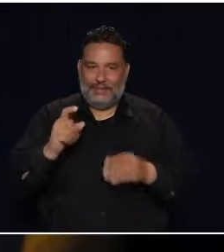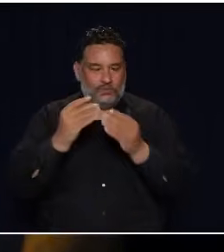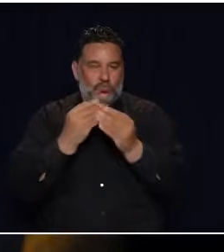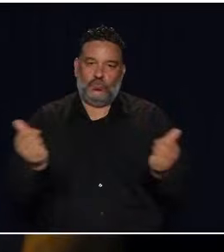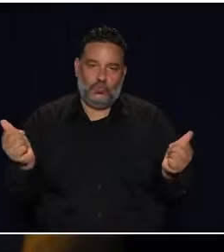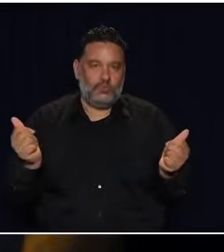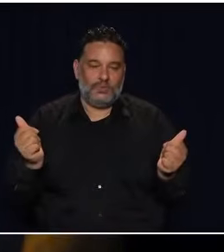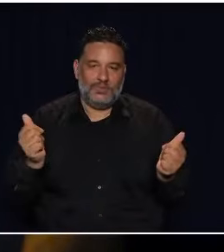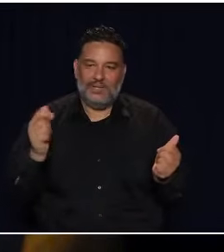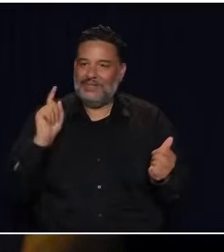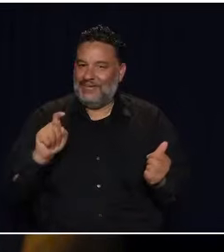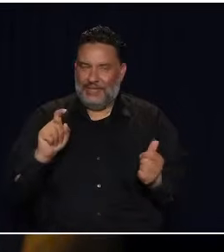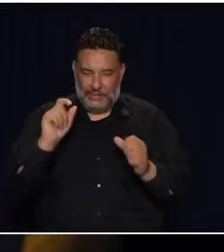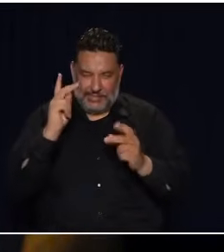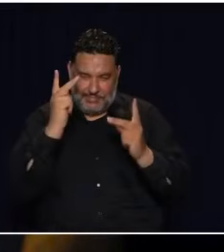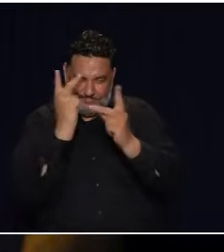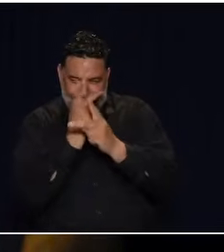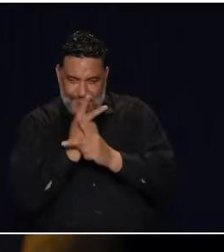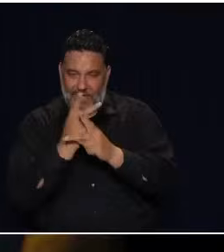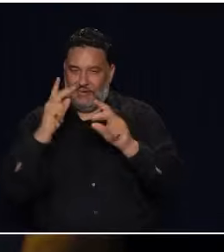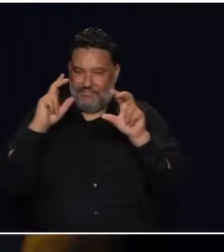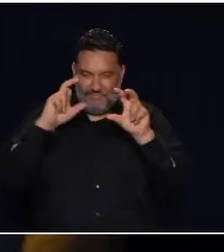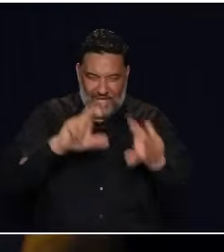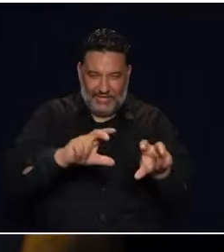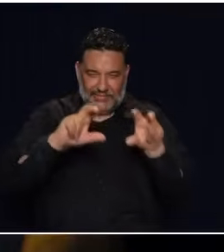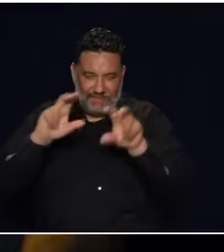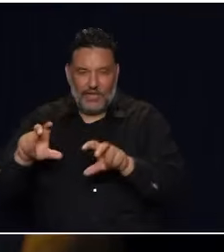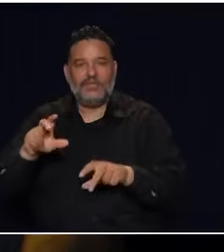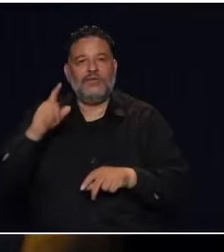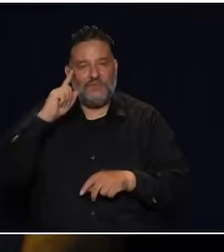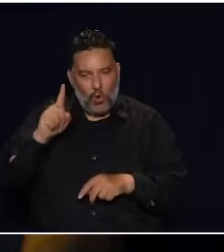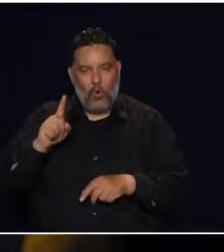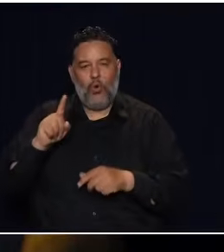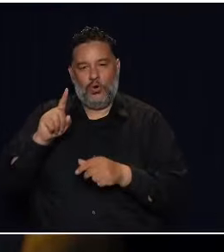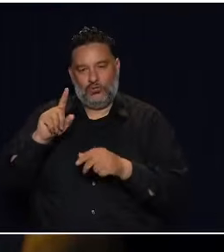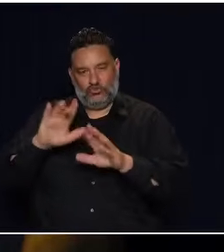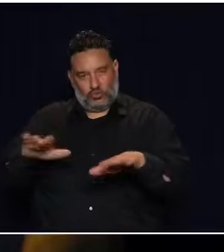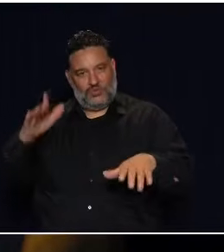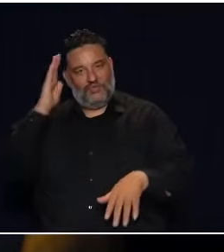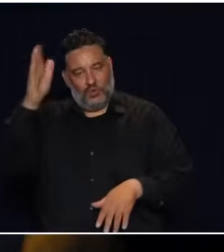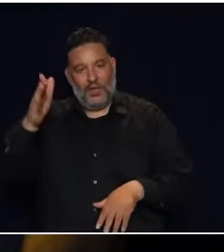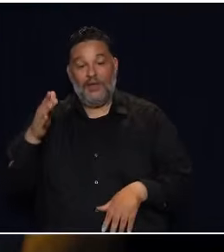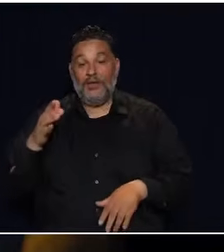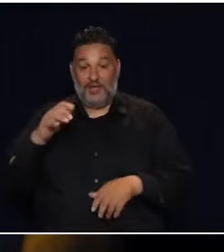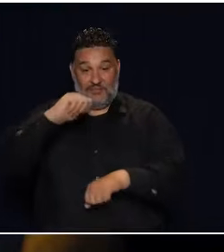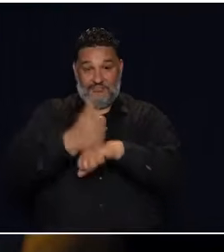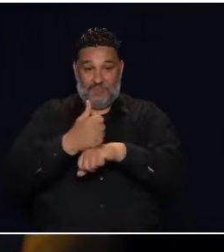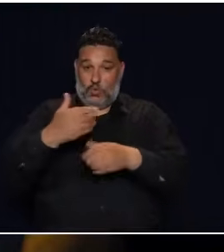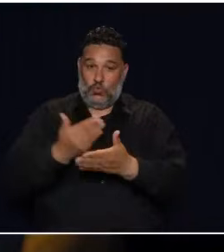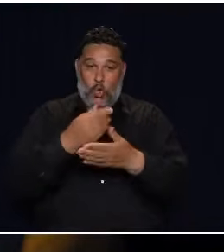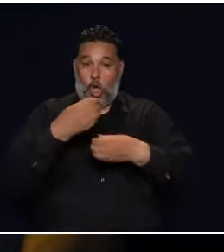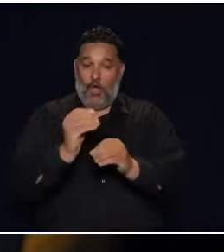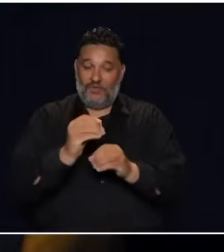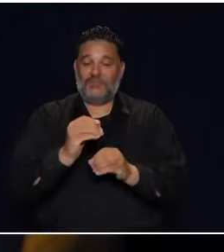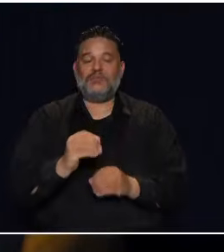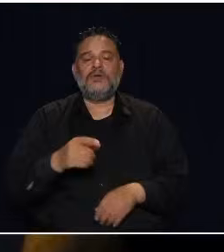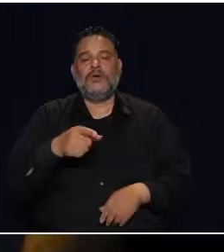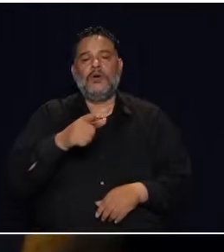PLACED IN. THERE NEED TO BE SOME SOLUTIONS. WE NEED TO MAKE STRATEGIC INVESTMENTS IN OUR CHILDREN'S